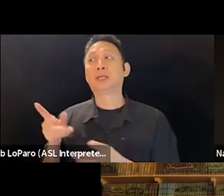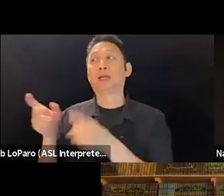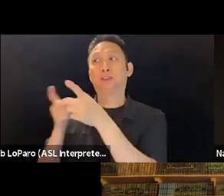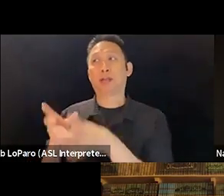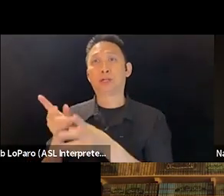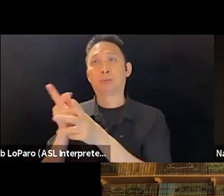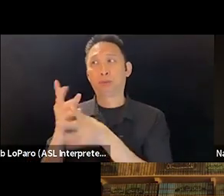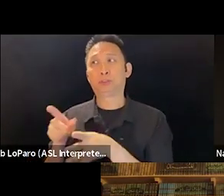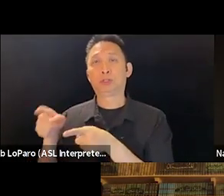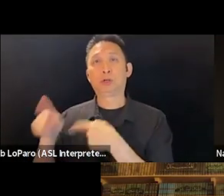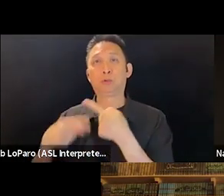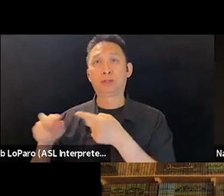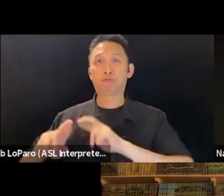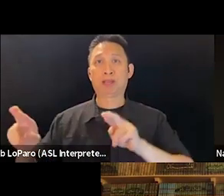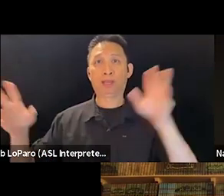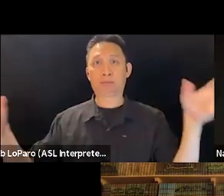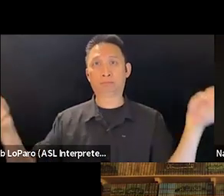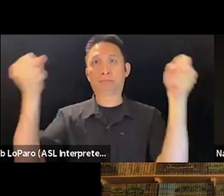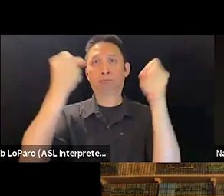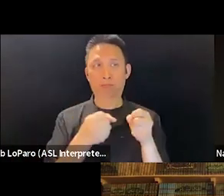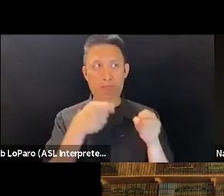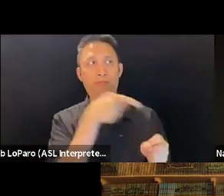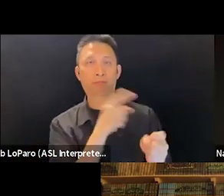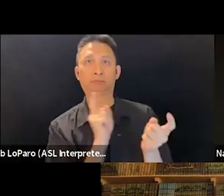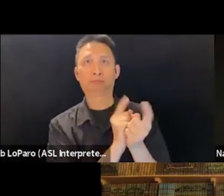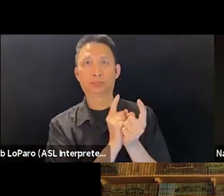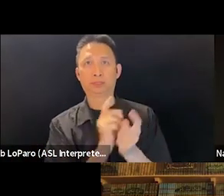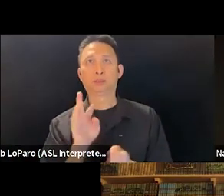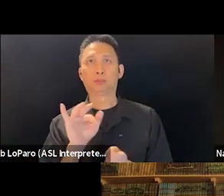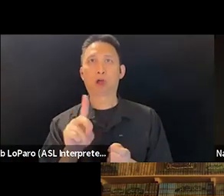with the broadcaster and the path of the two are crossing